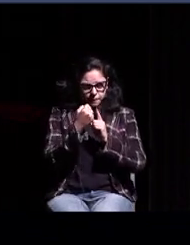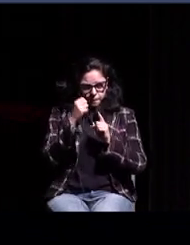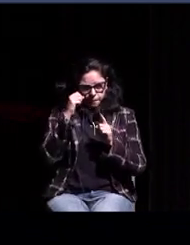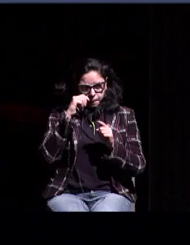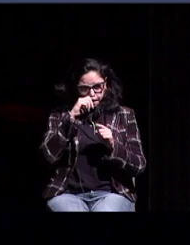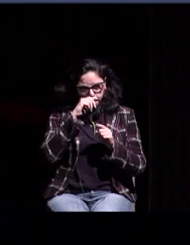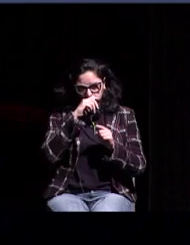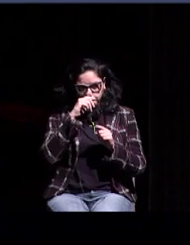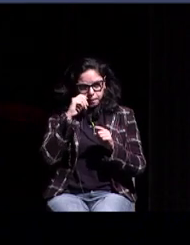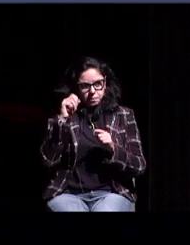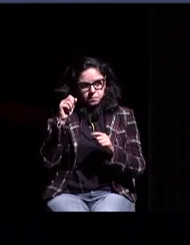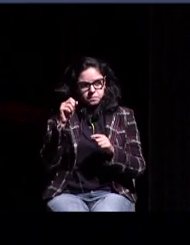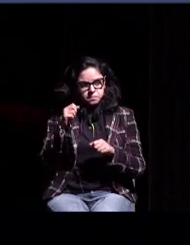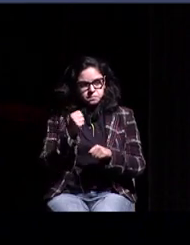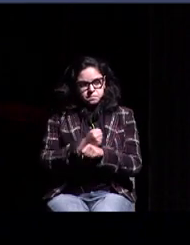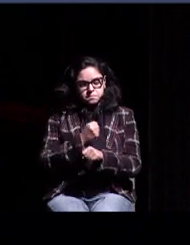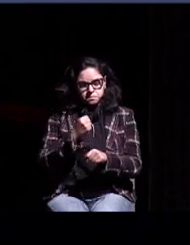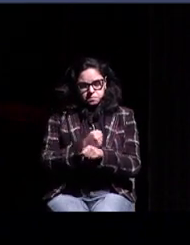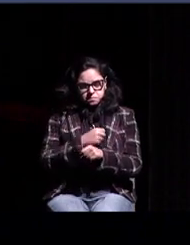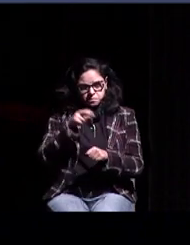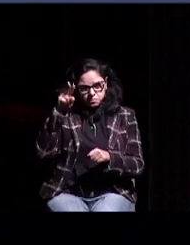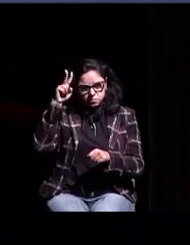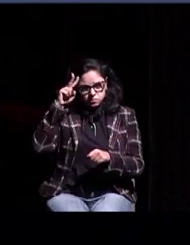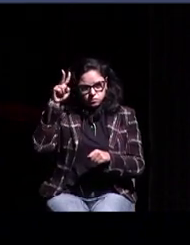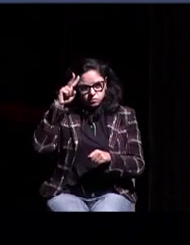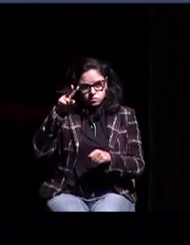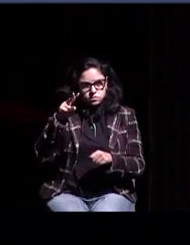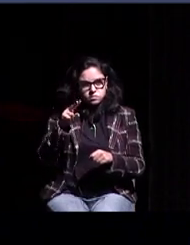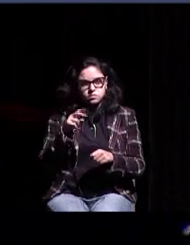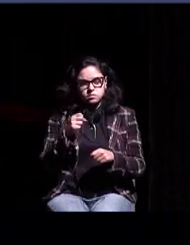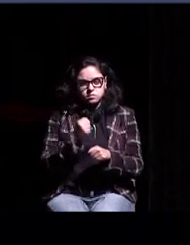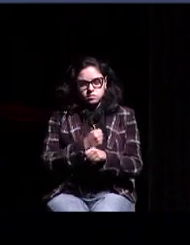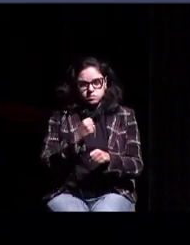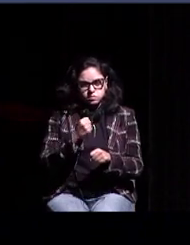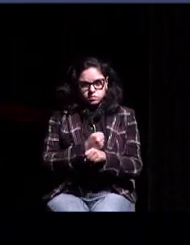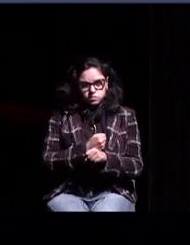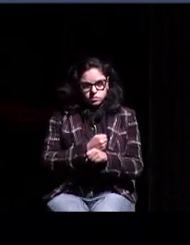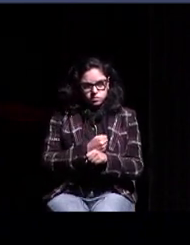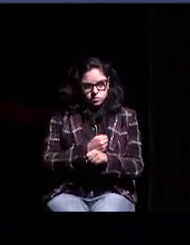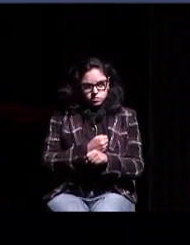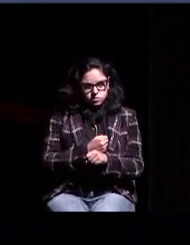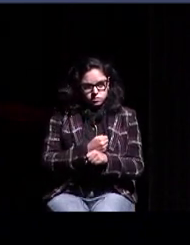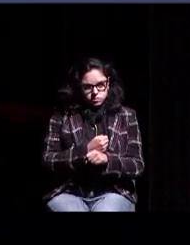the construction of segregations and the so called minority,